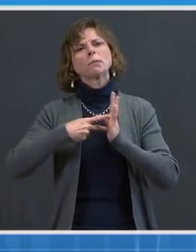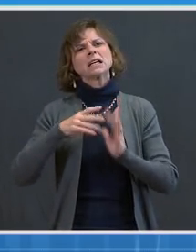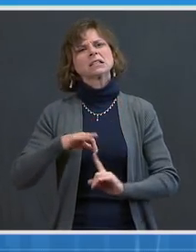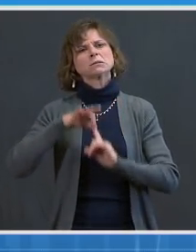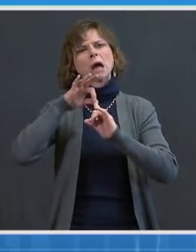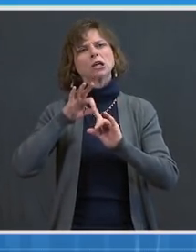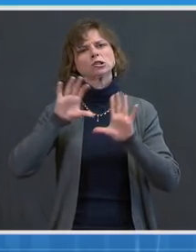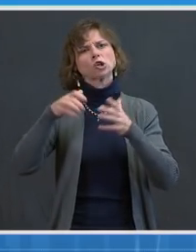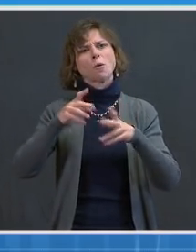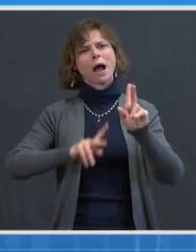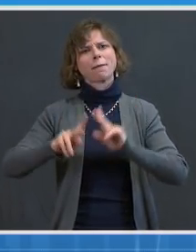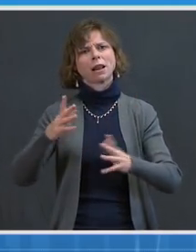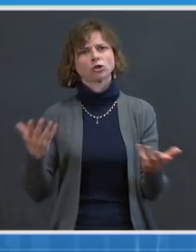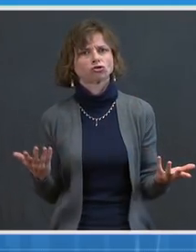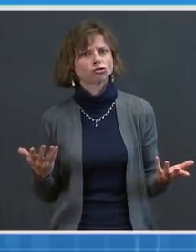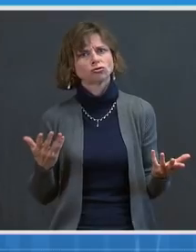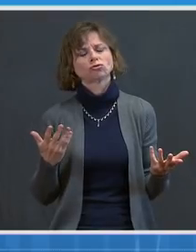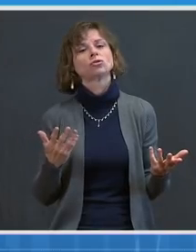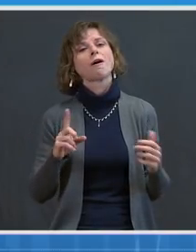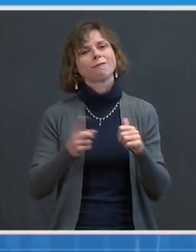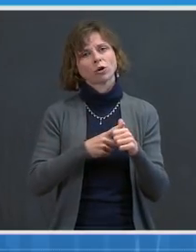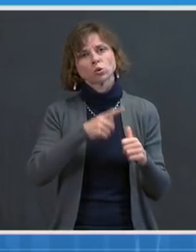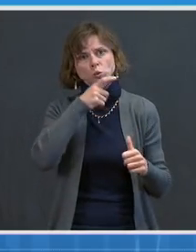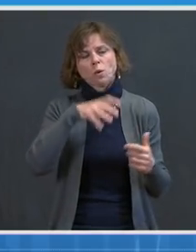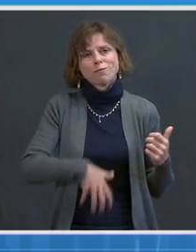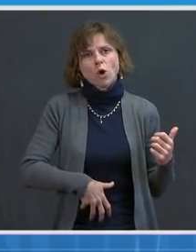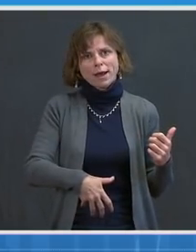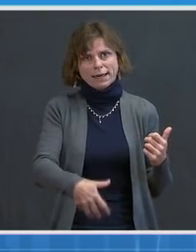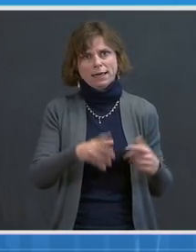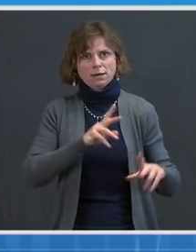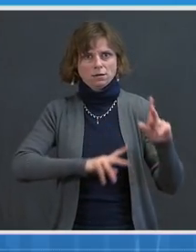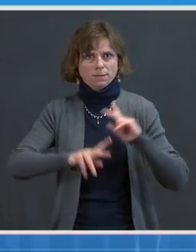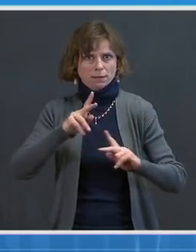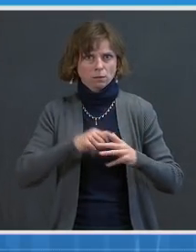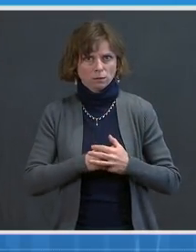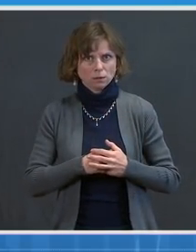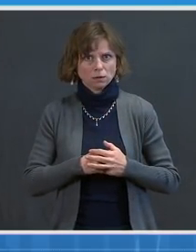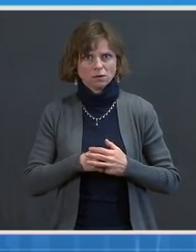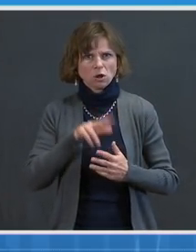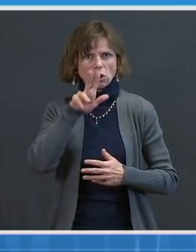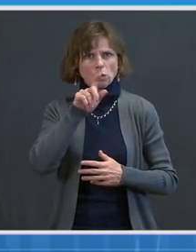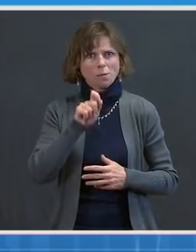First of all are pregnant individuals. There are about 3.7 million births